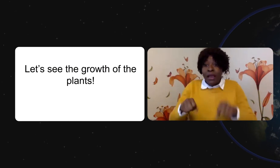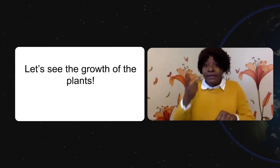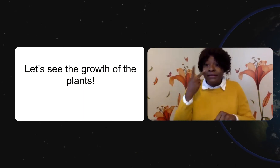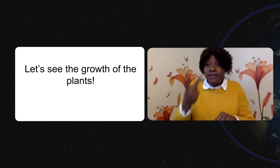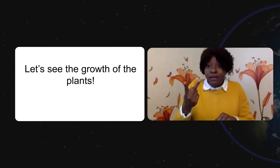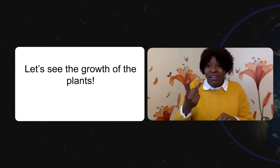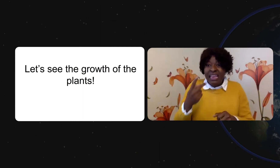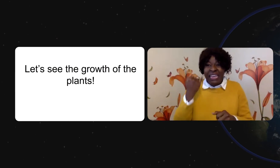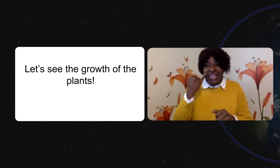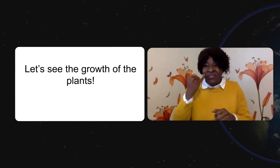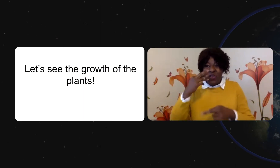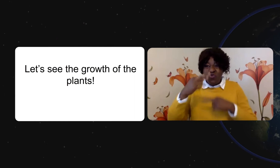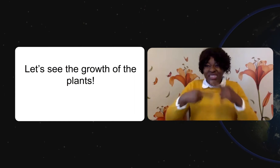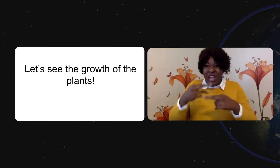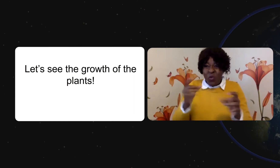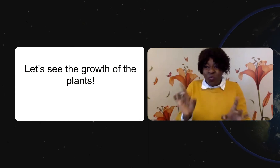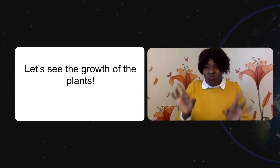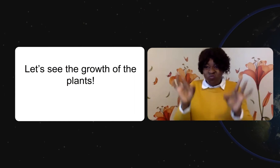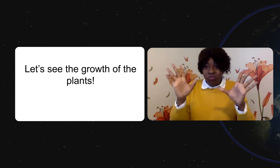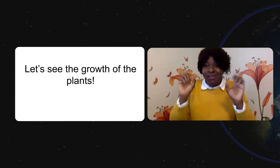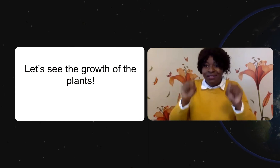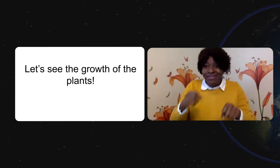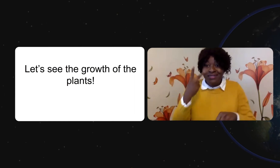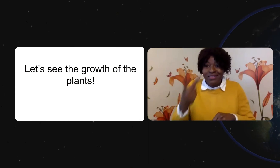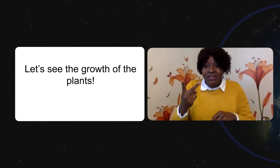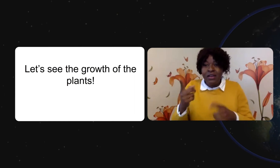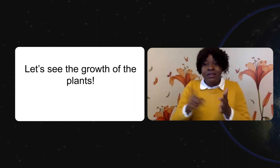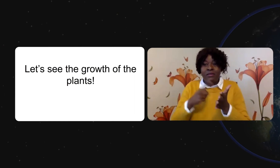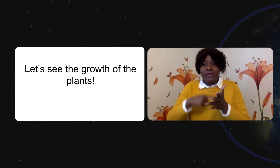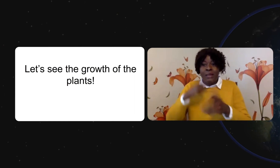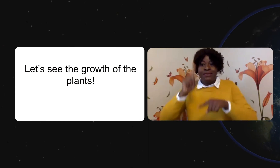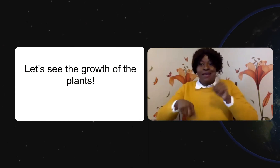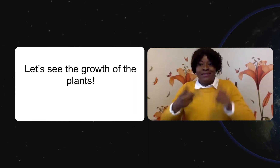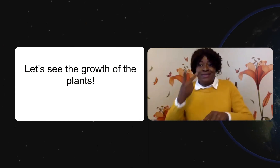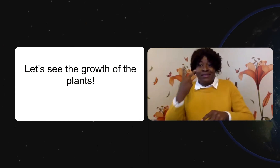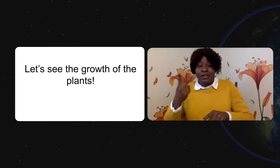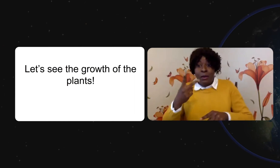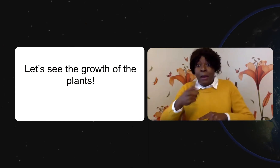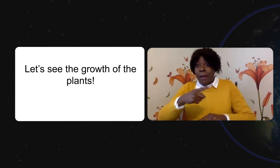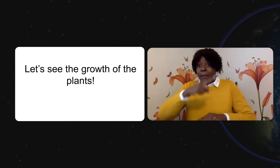Sometimes it seems recycling doesn't work well.